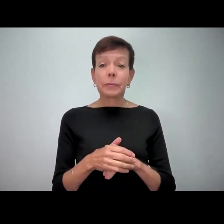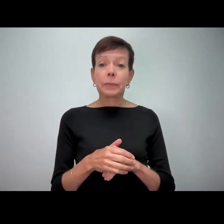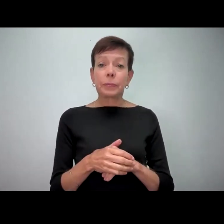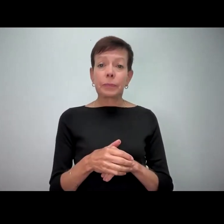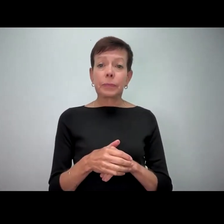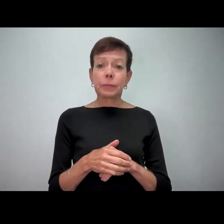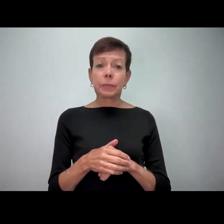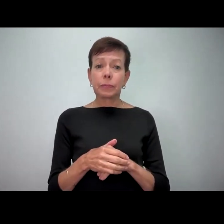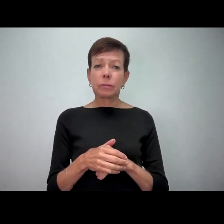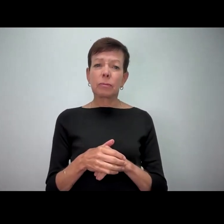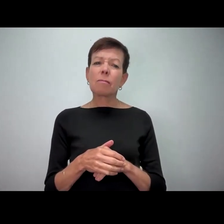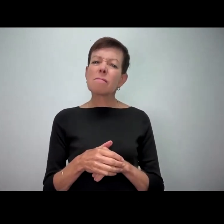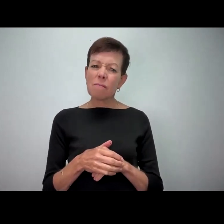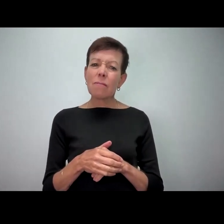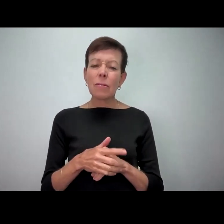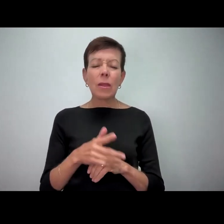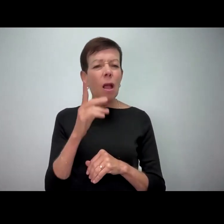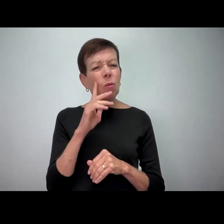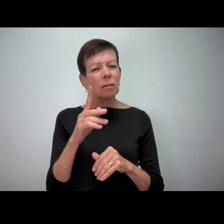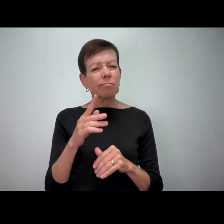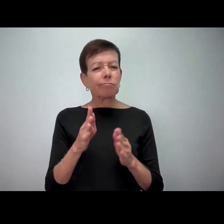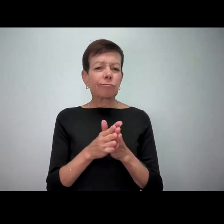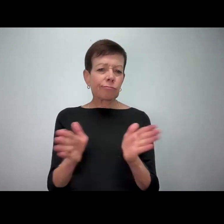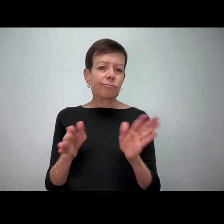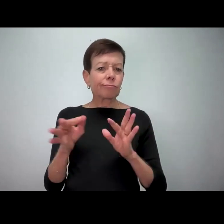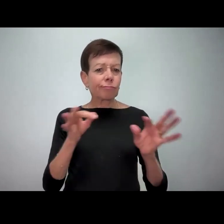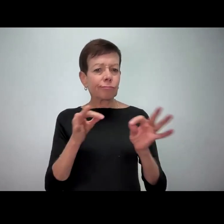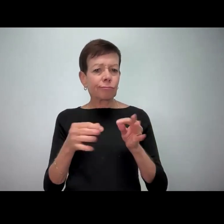going to kind of go over the guidelines, we're going to get into a lot of details,